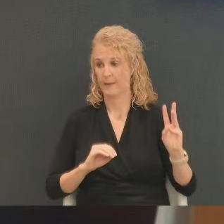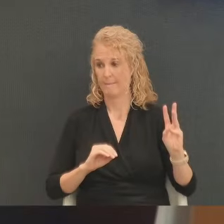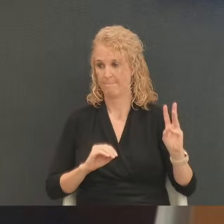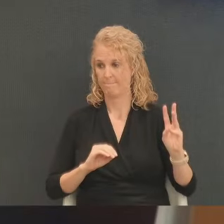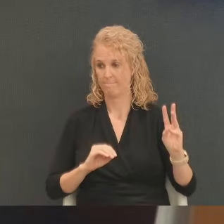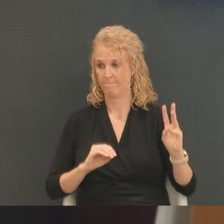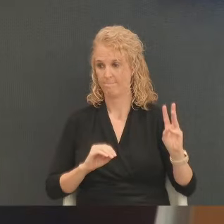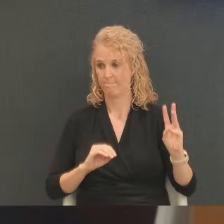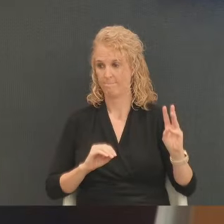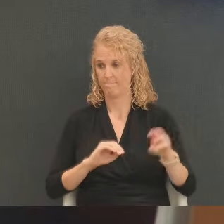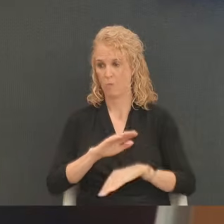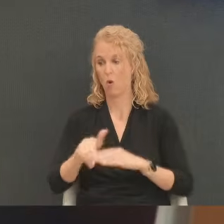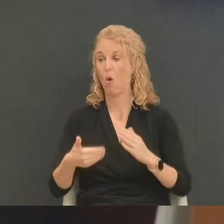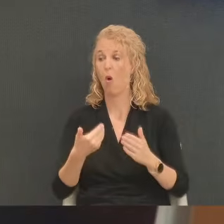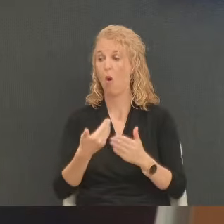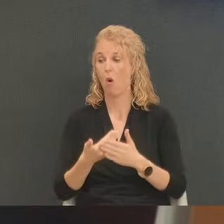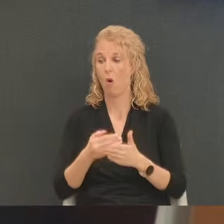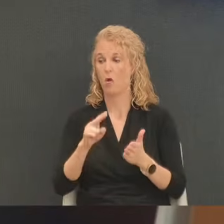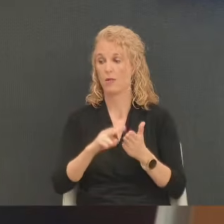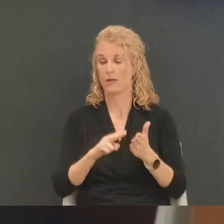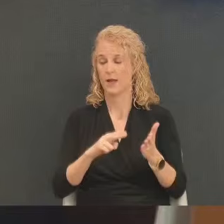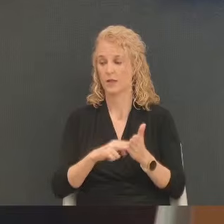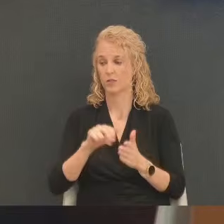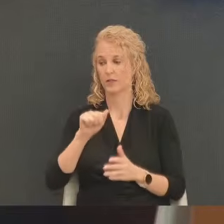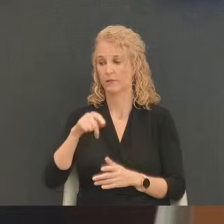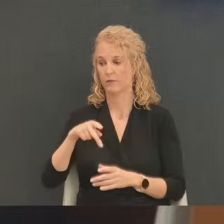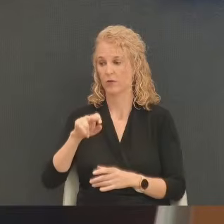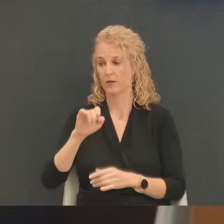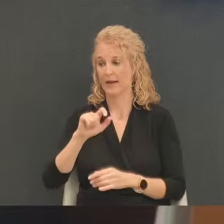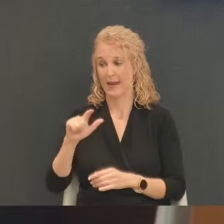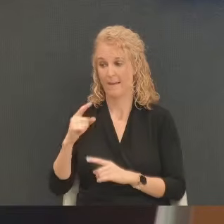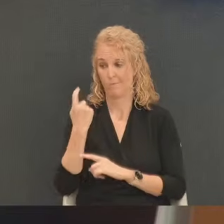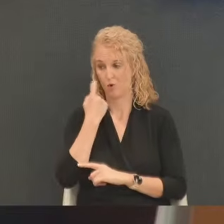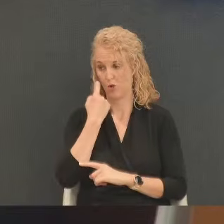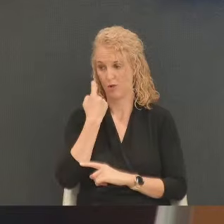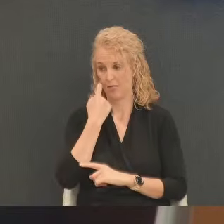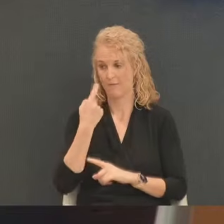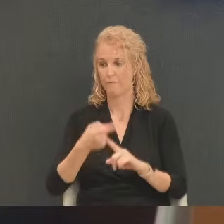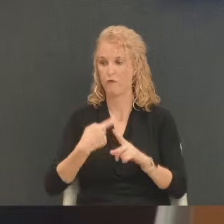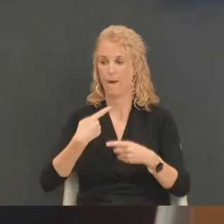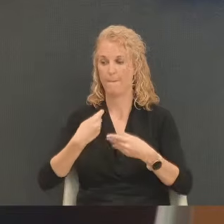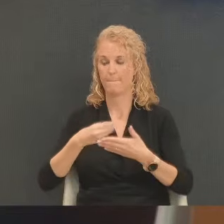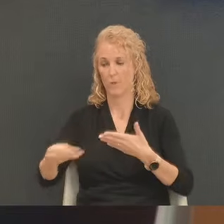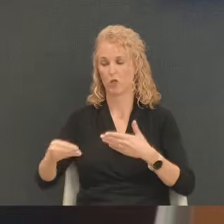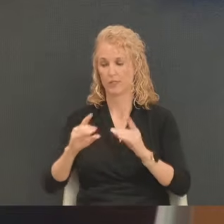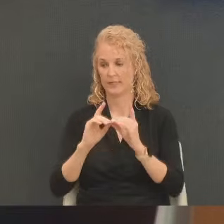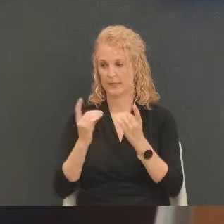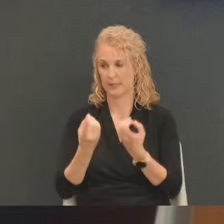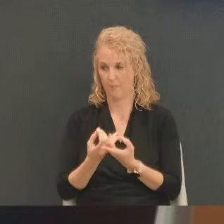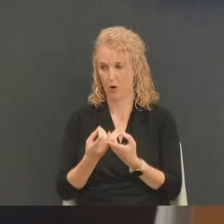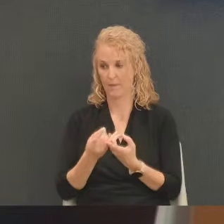are the bid awards and contracts of of the purchasing department for April of 2026 at